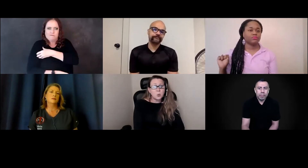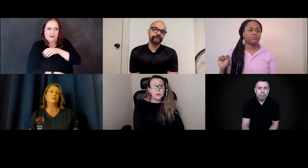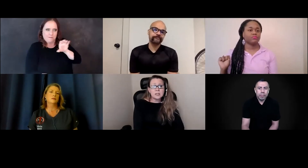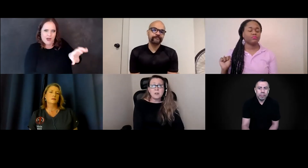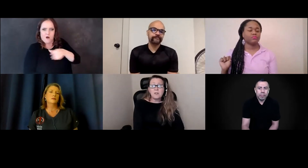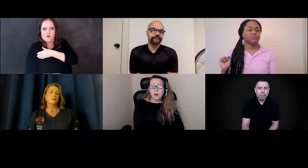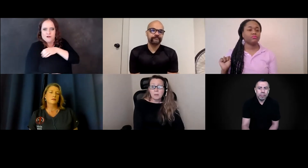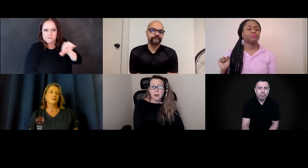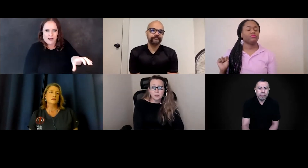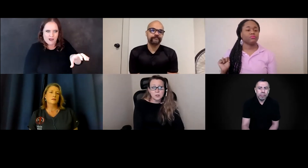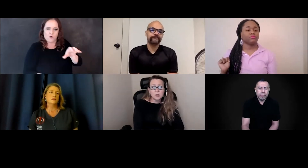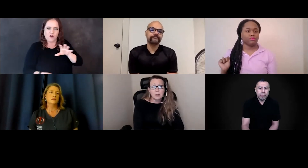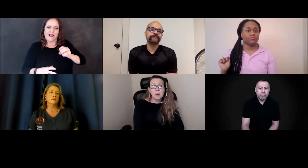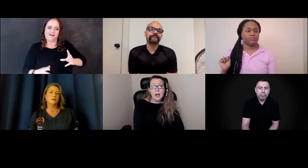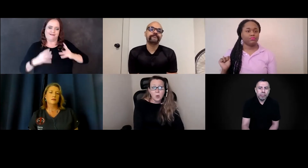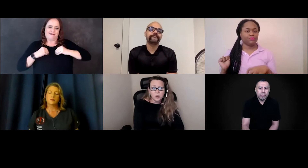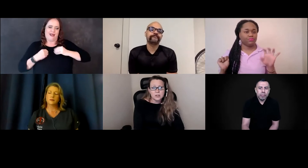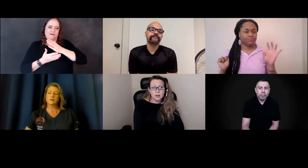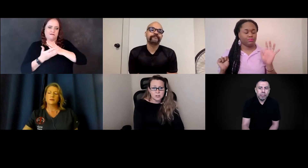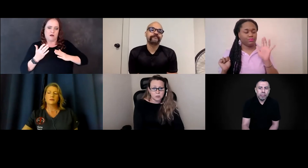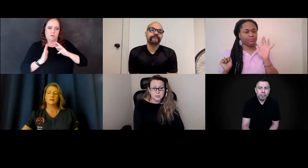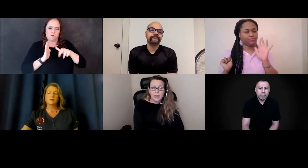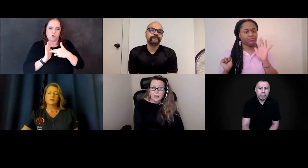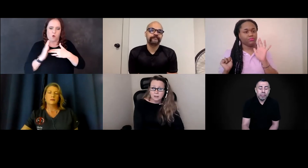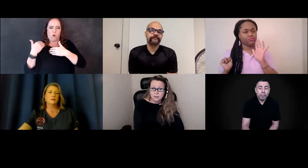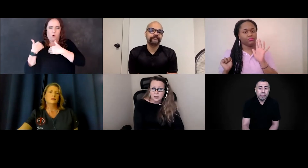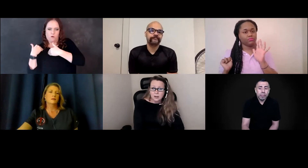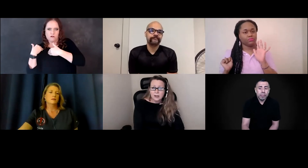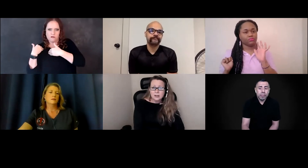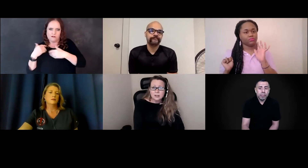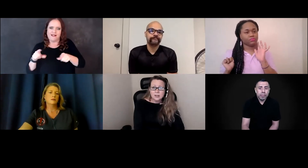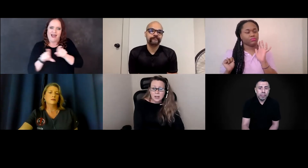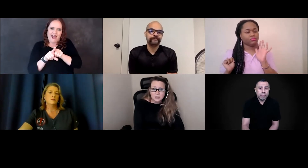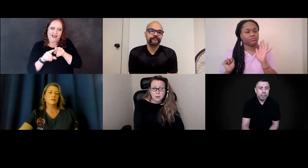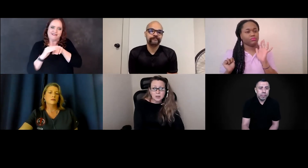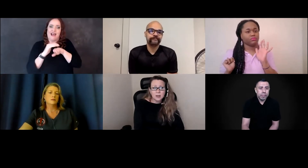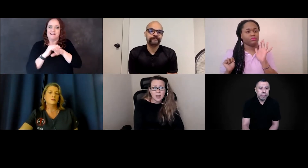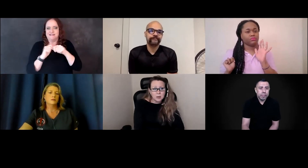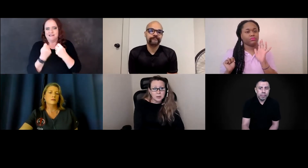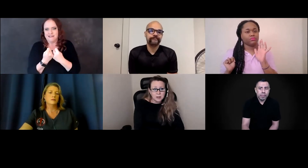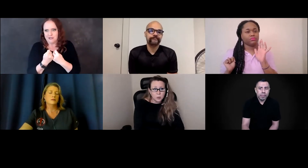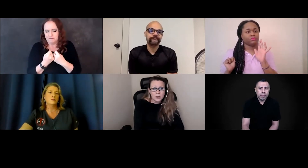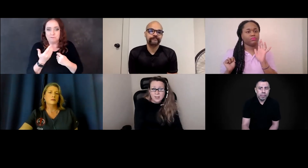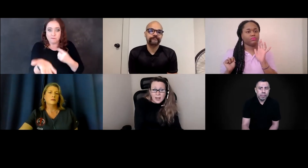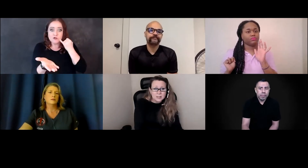We need to be very mindful to empower the deaf students and take some of the accountability. We are the access team.